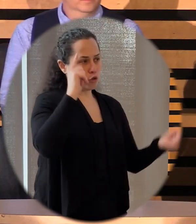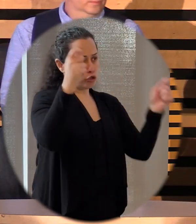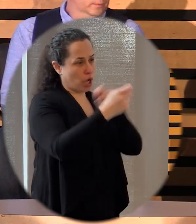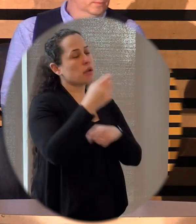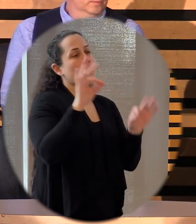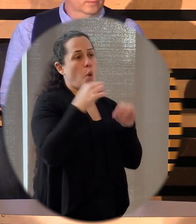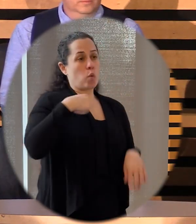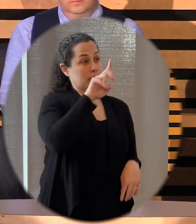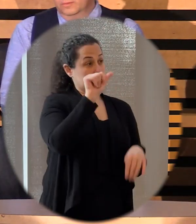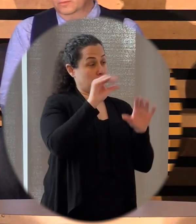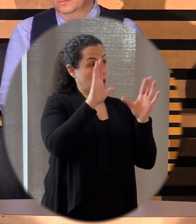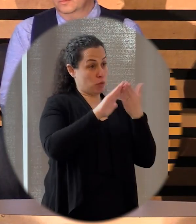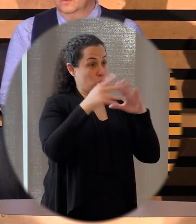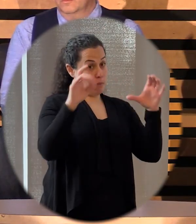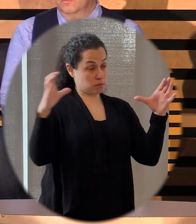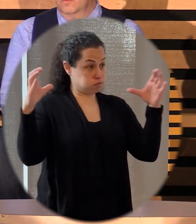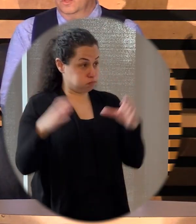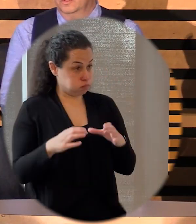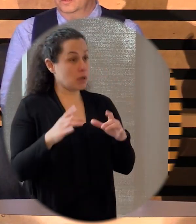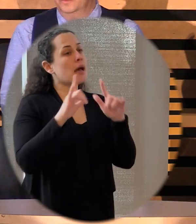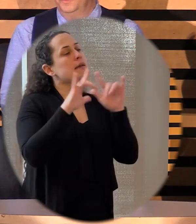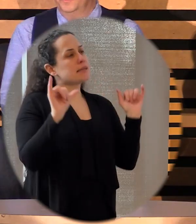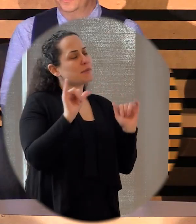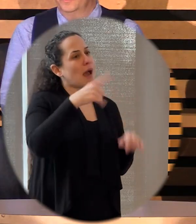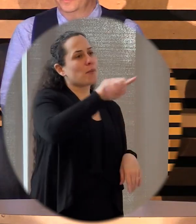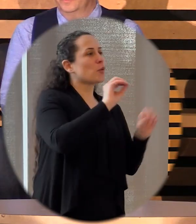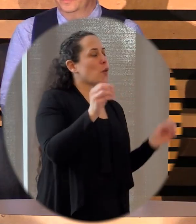community to come together. It takes the non-disabled population of Canada to come together